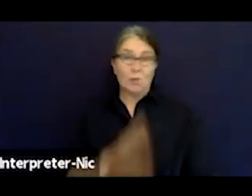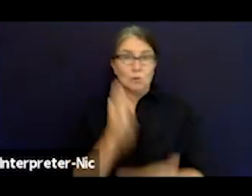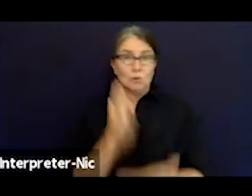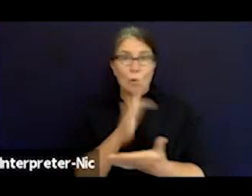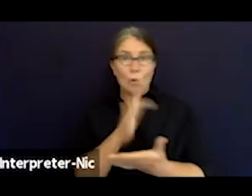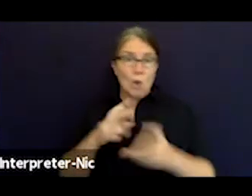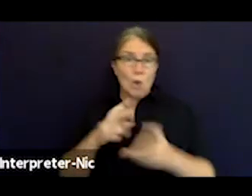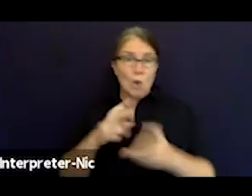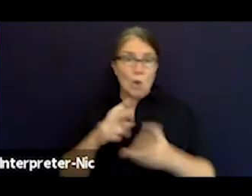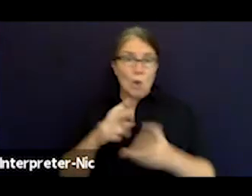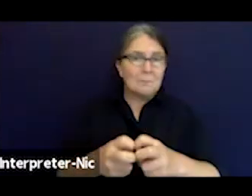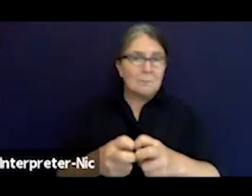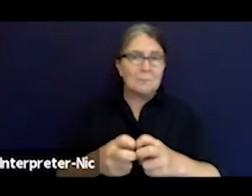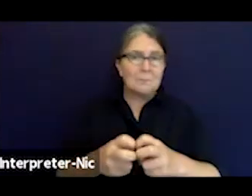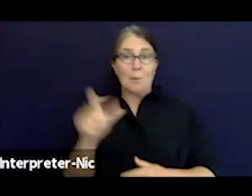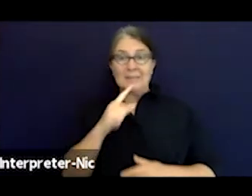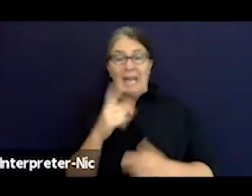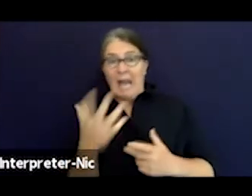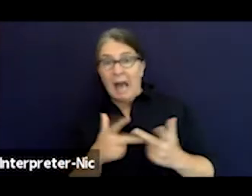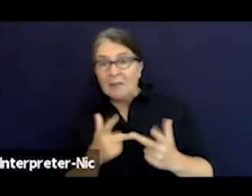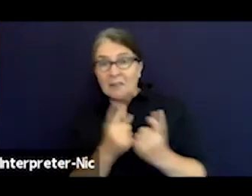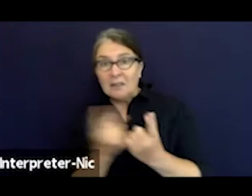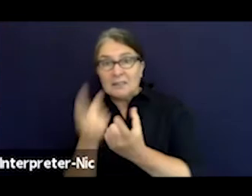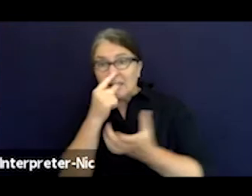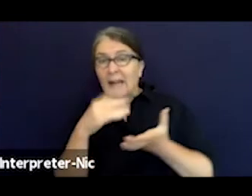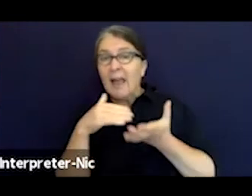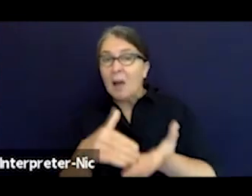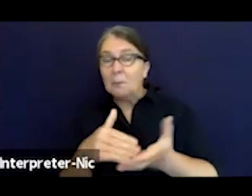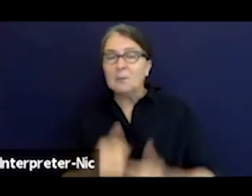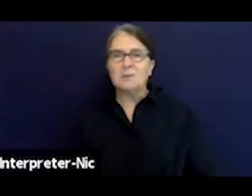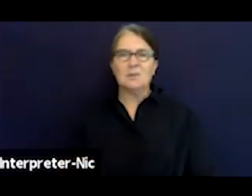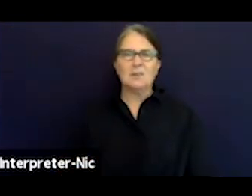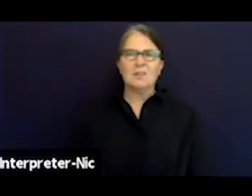and is there anything else I can assist with?” Lindel says, “Great, thanks for letting me know.”